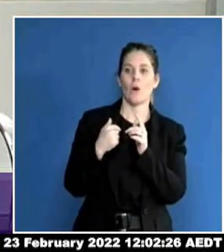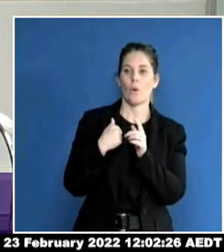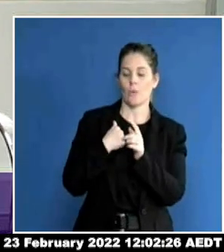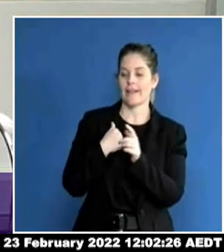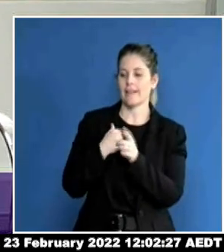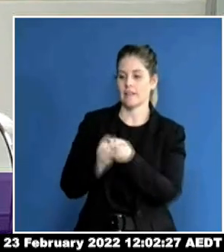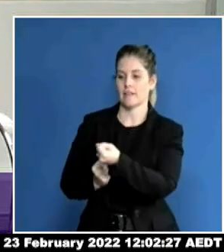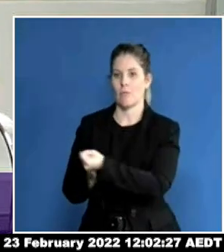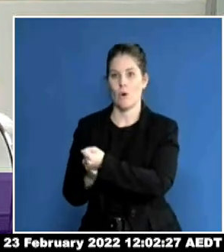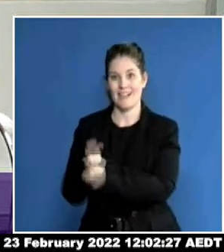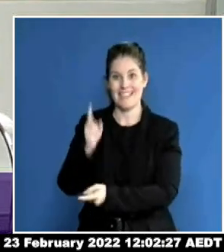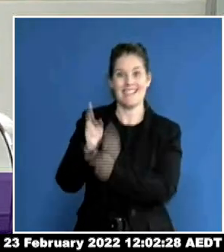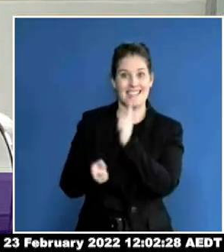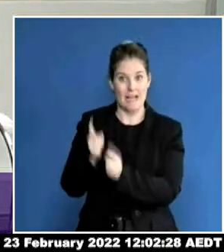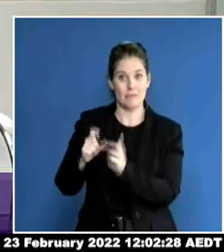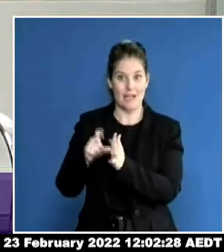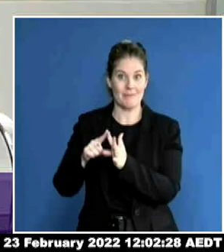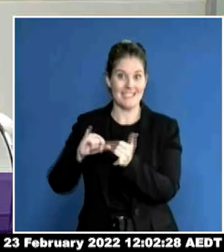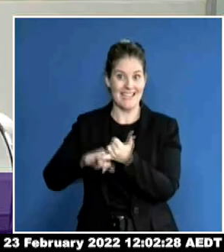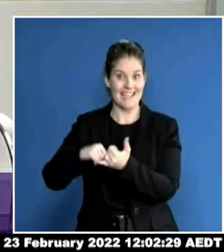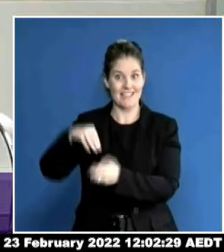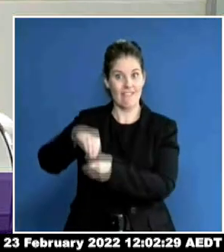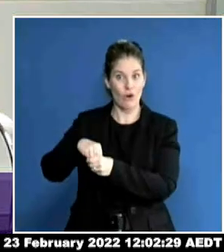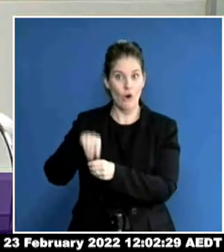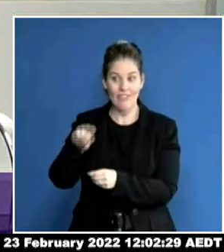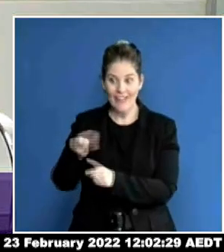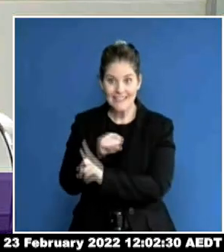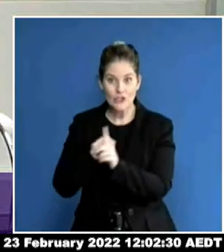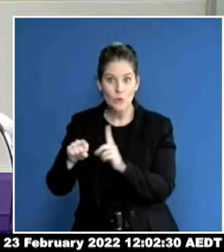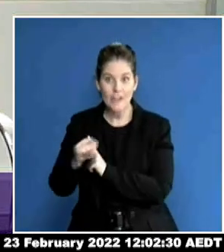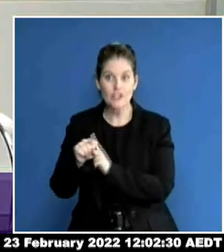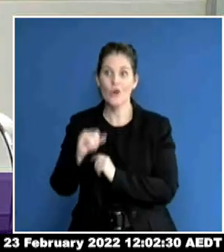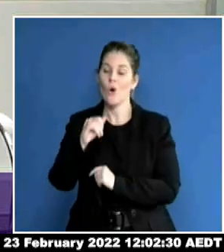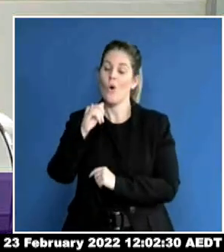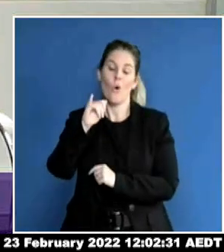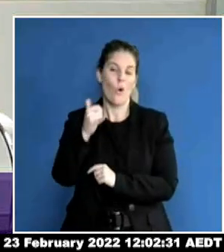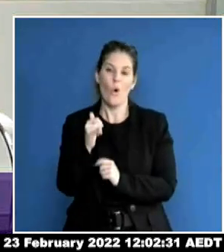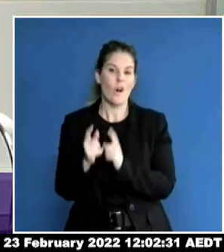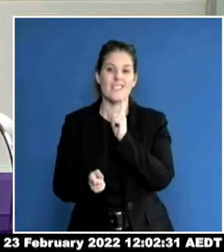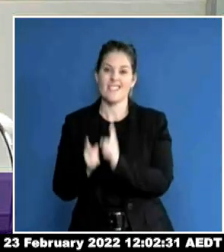It might also be a by-product of a person in a difficult situation with the NDIS, or